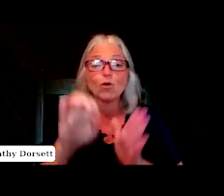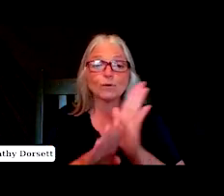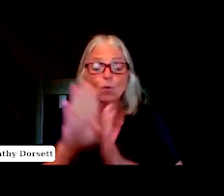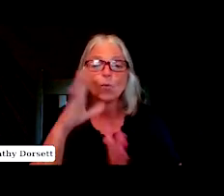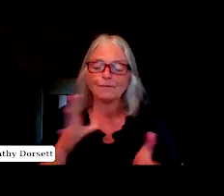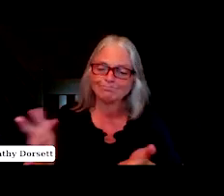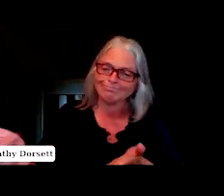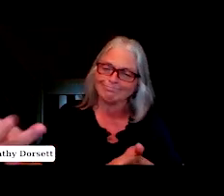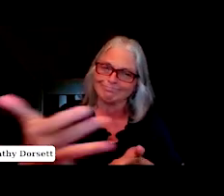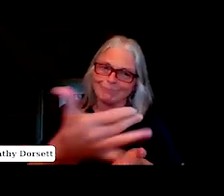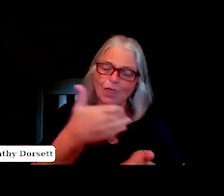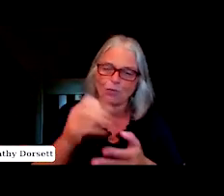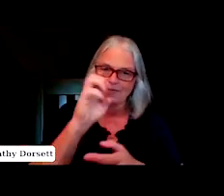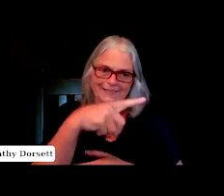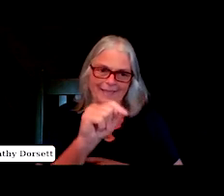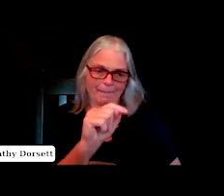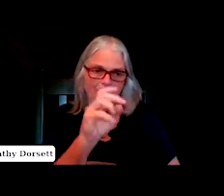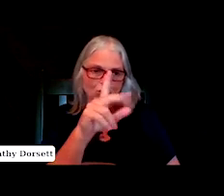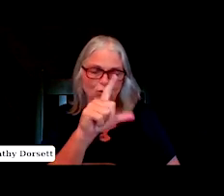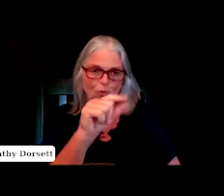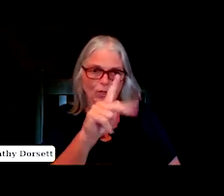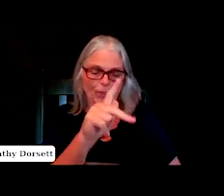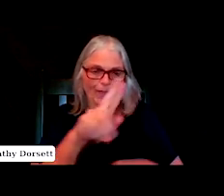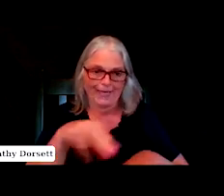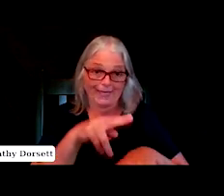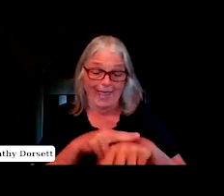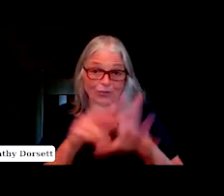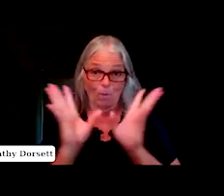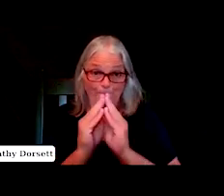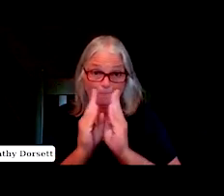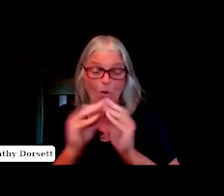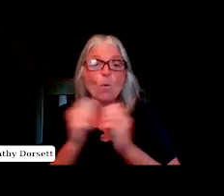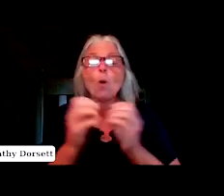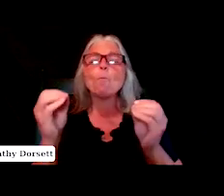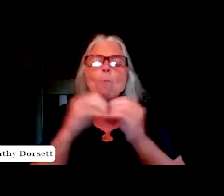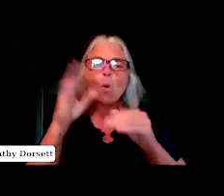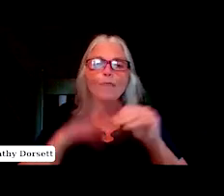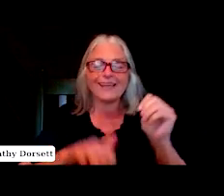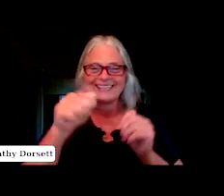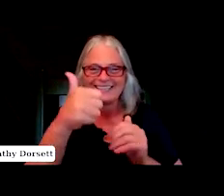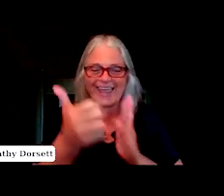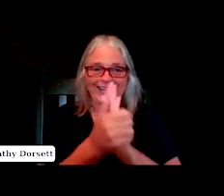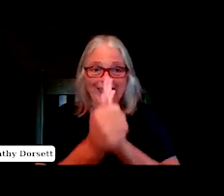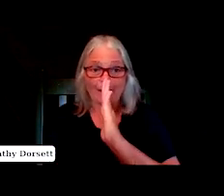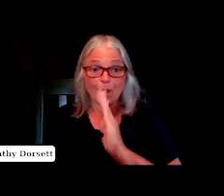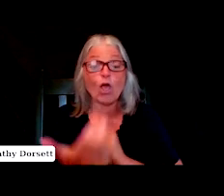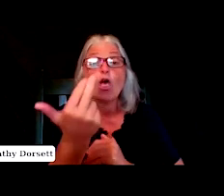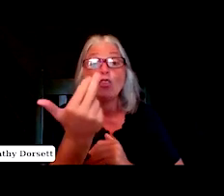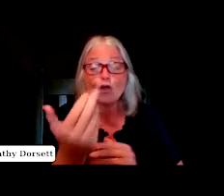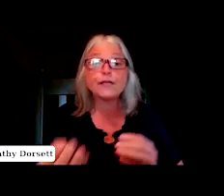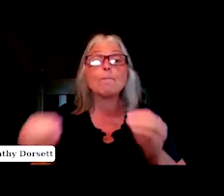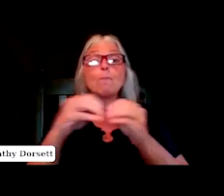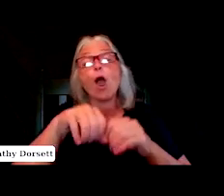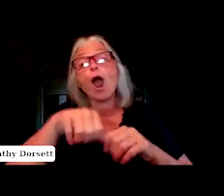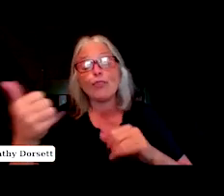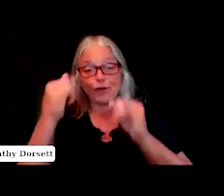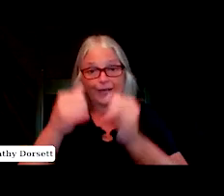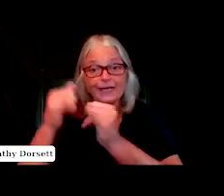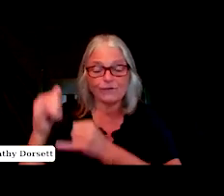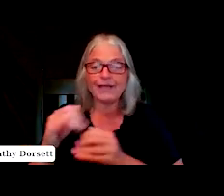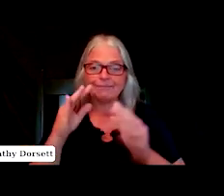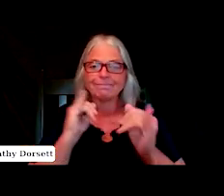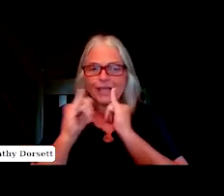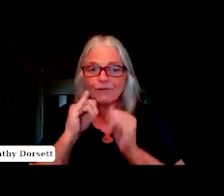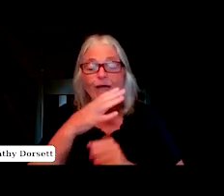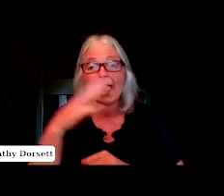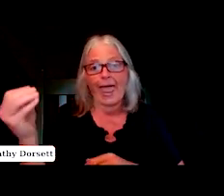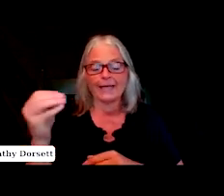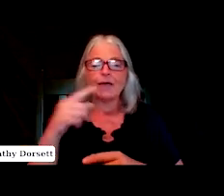A September 2,023, national convening with more than 10 experts, 13 additional subject matter and a robust literature. Review.